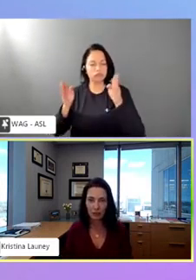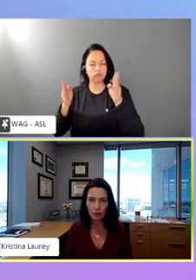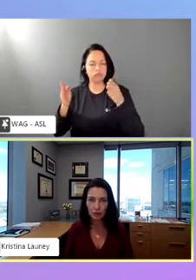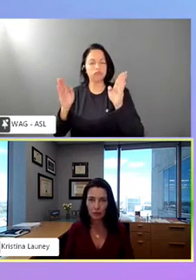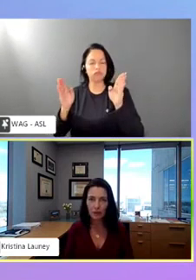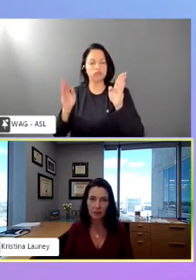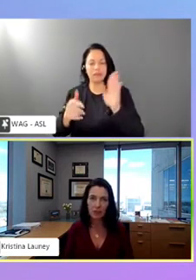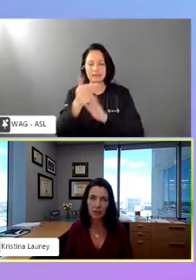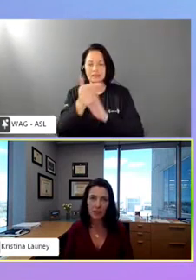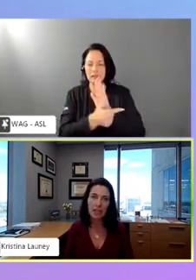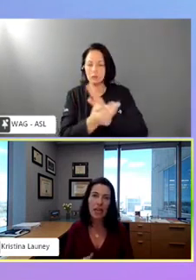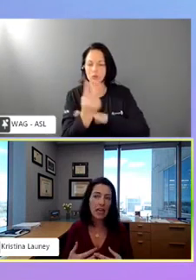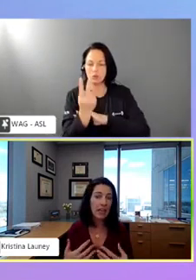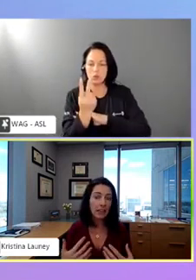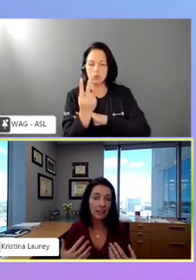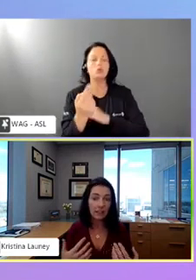anyone who has an interest in regulations